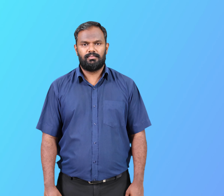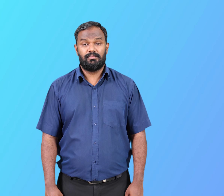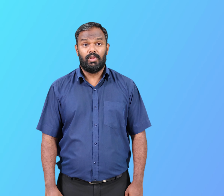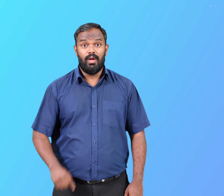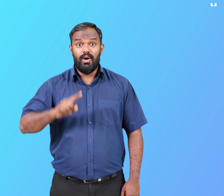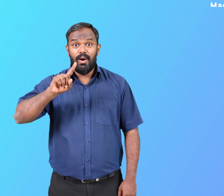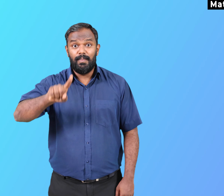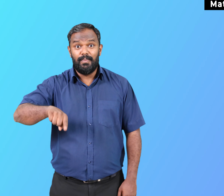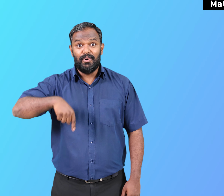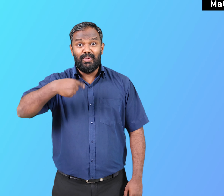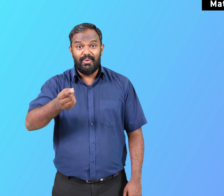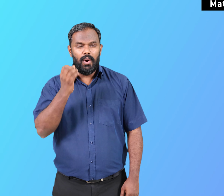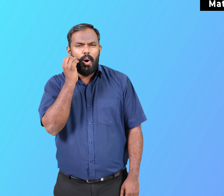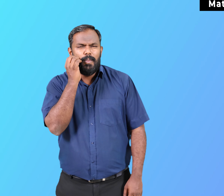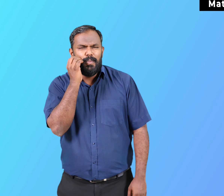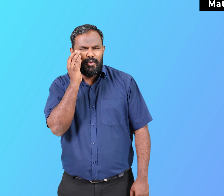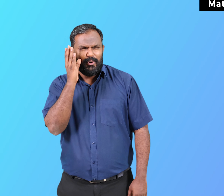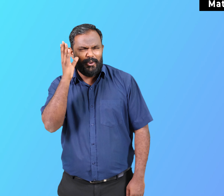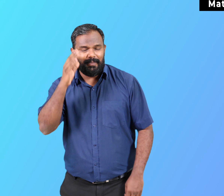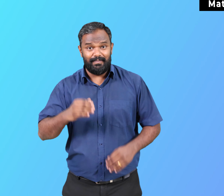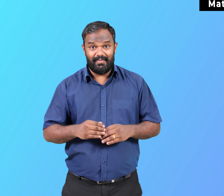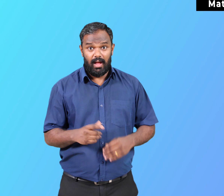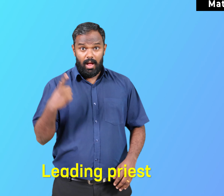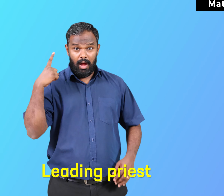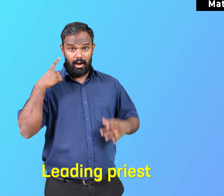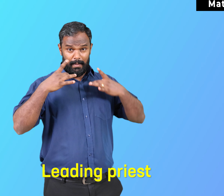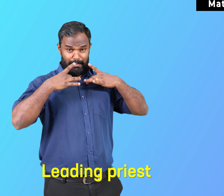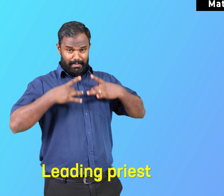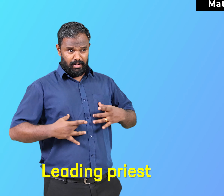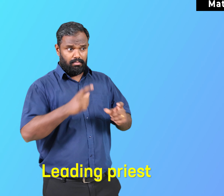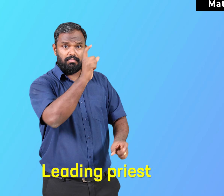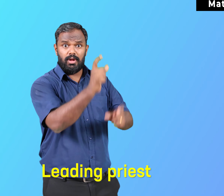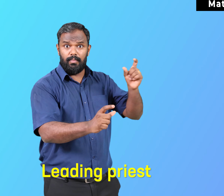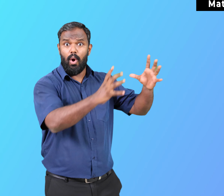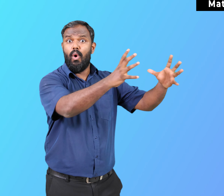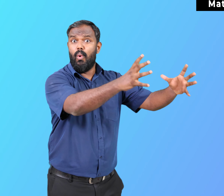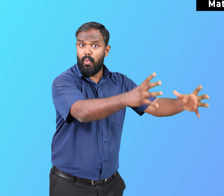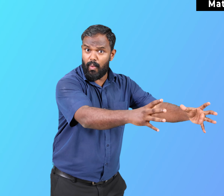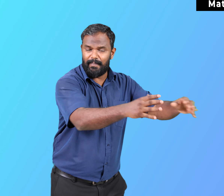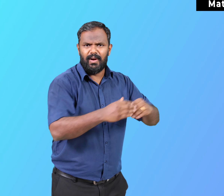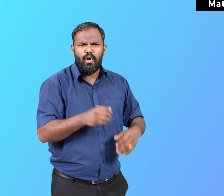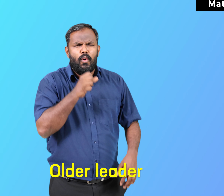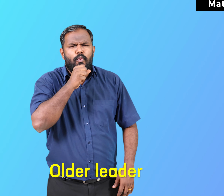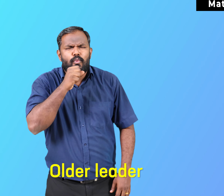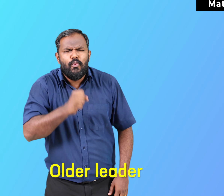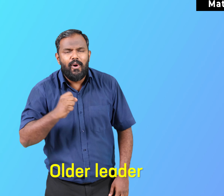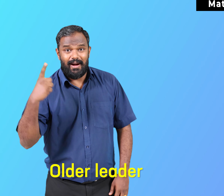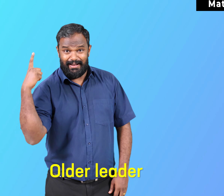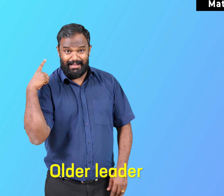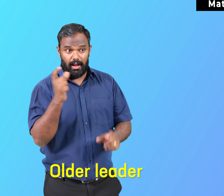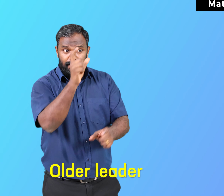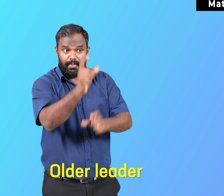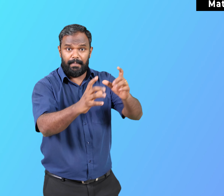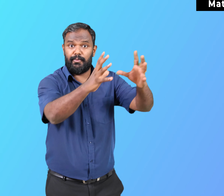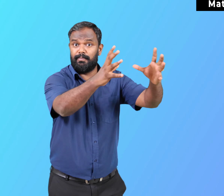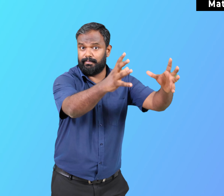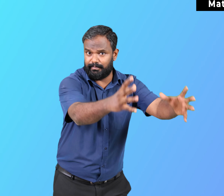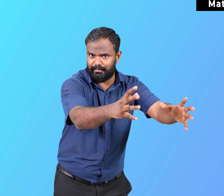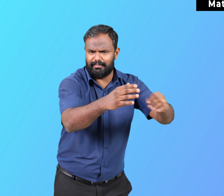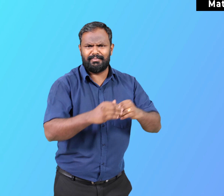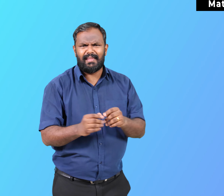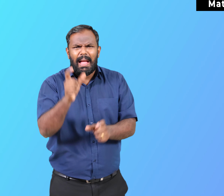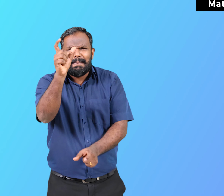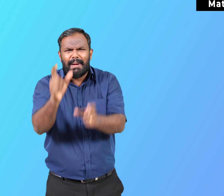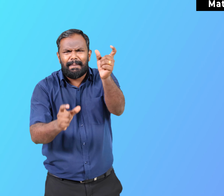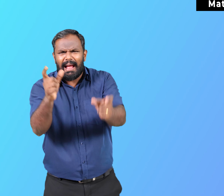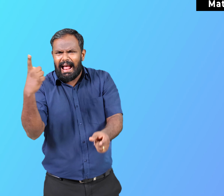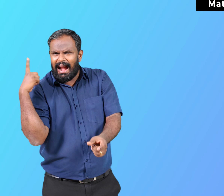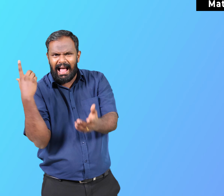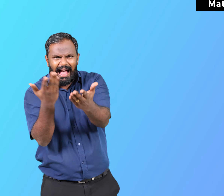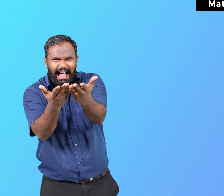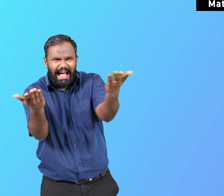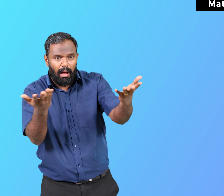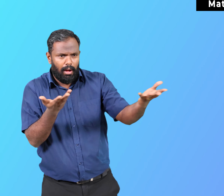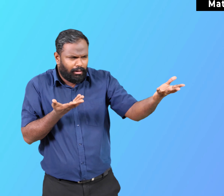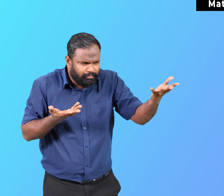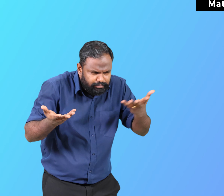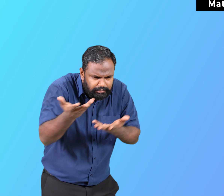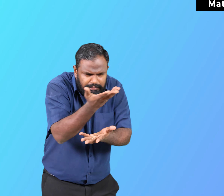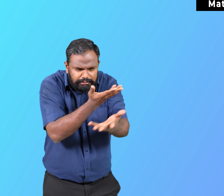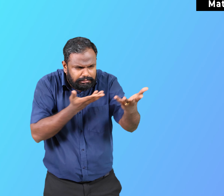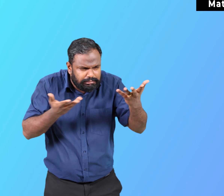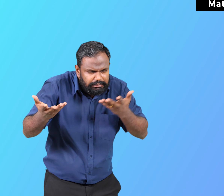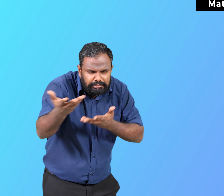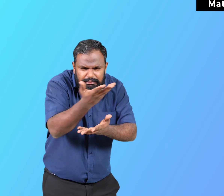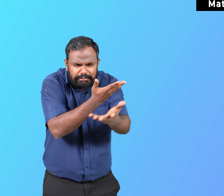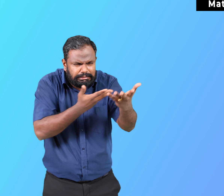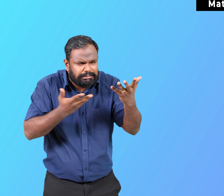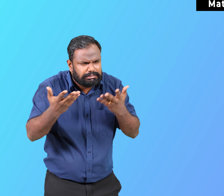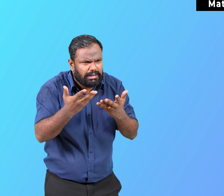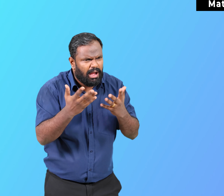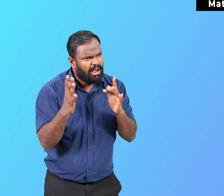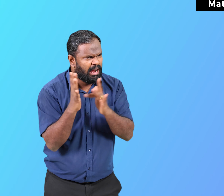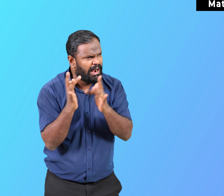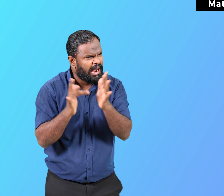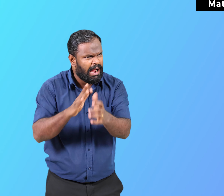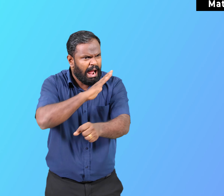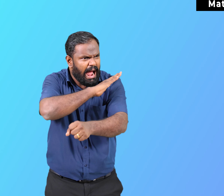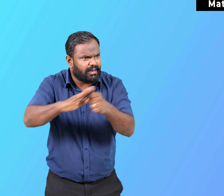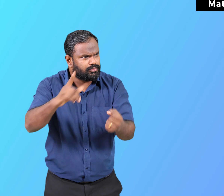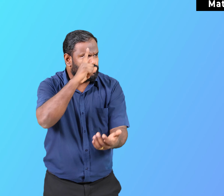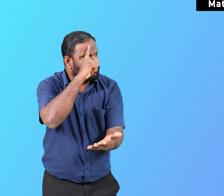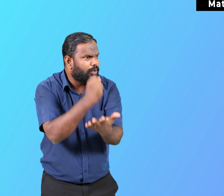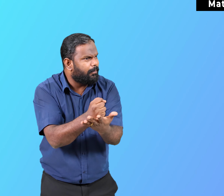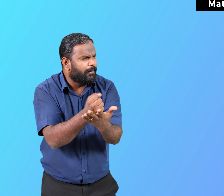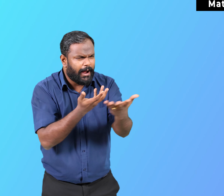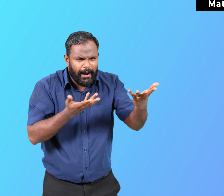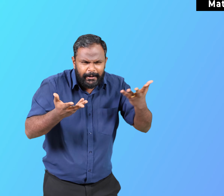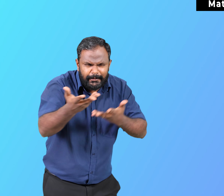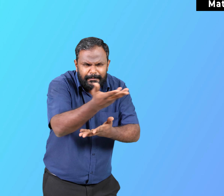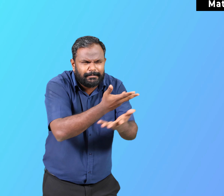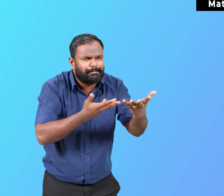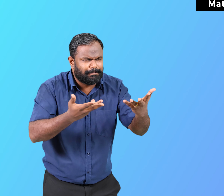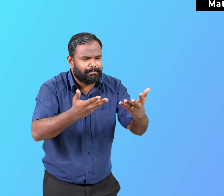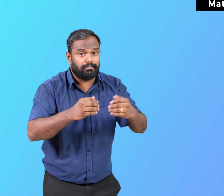Early the next morning, all the leading priests and older leaders of the people met and decided to kill Jesus.